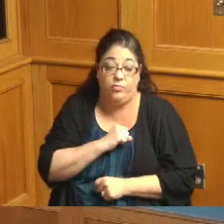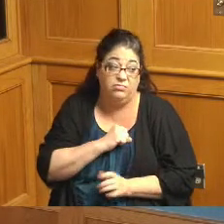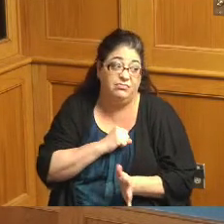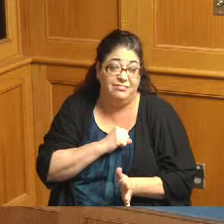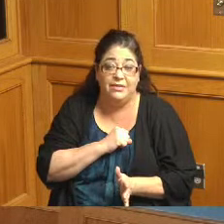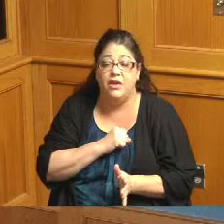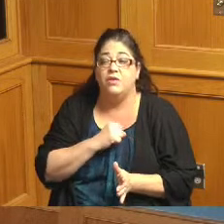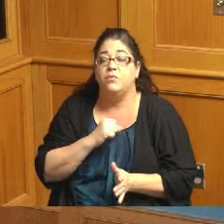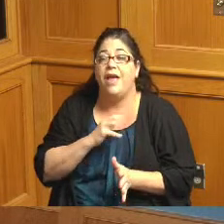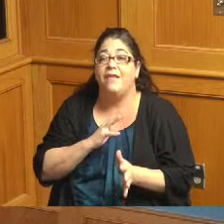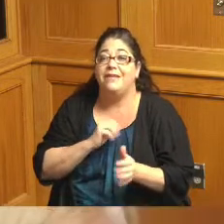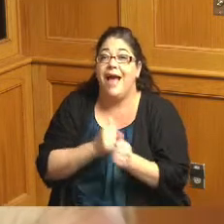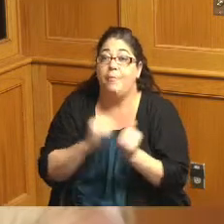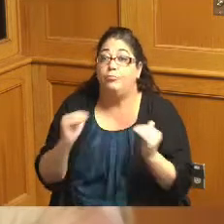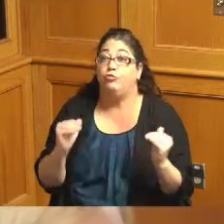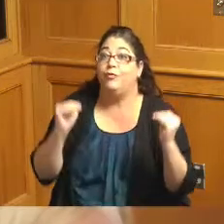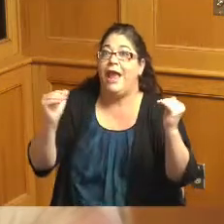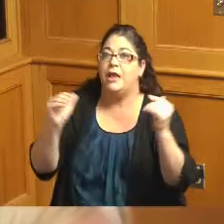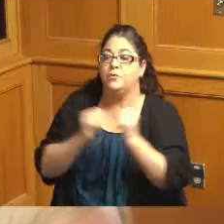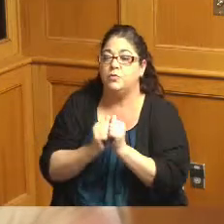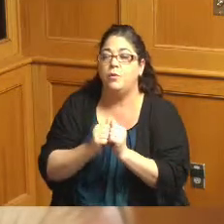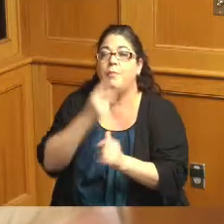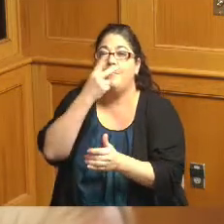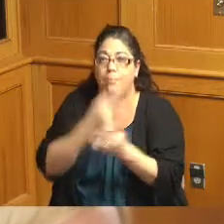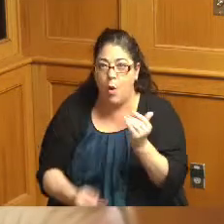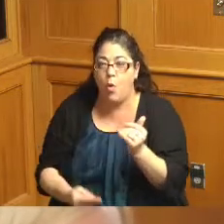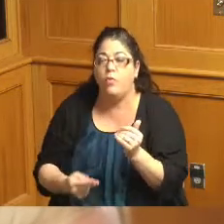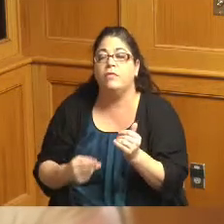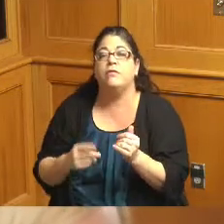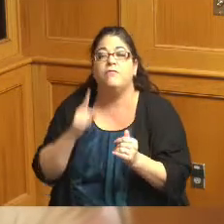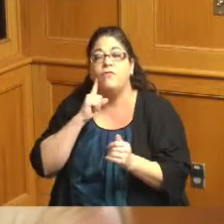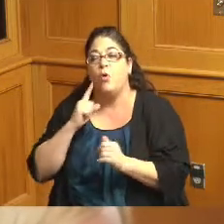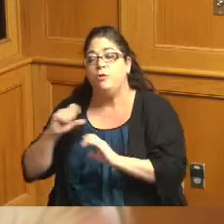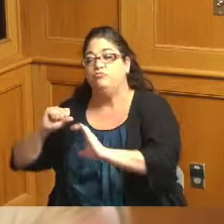want to upgrade to one that will also support this function which has already kind of worked into our